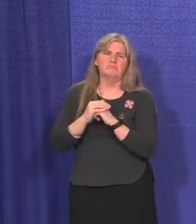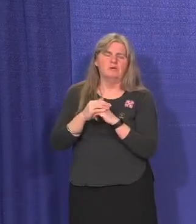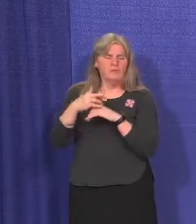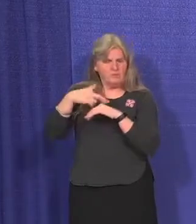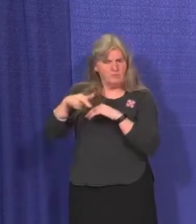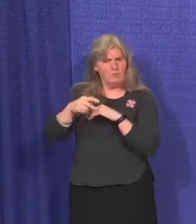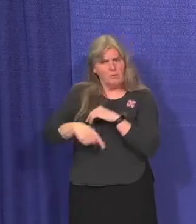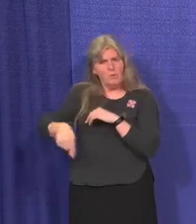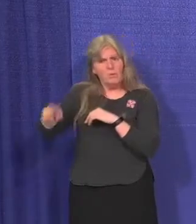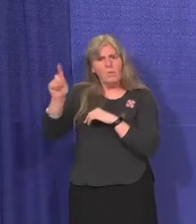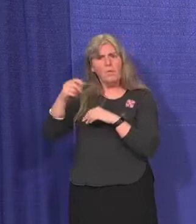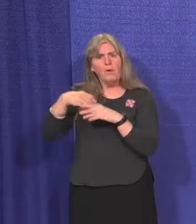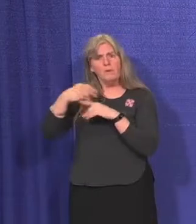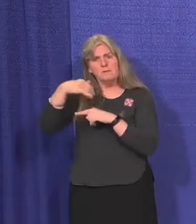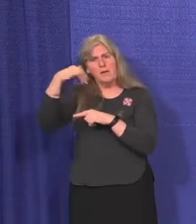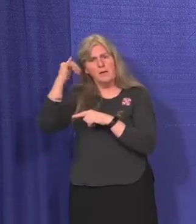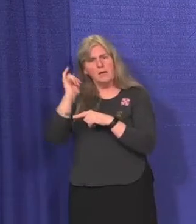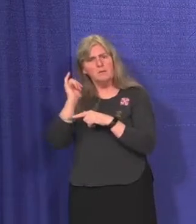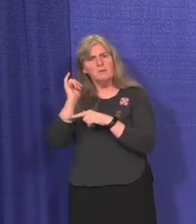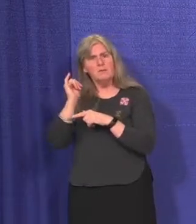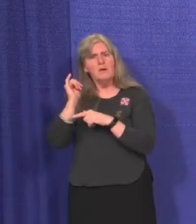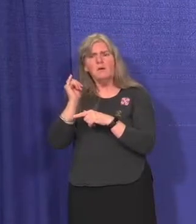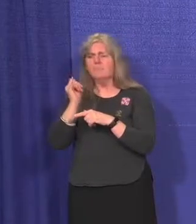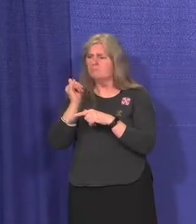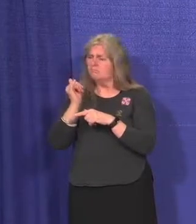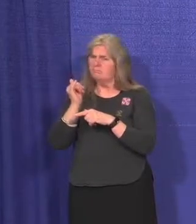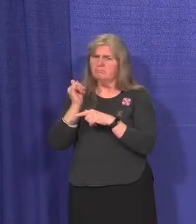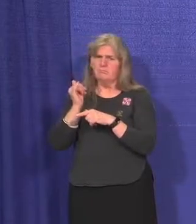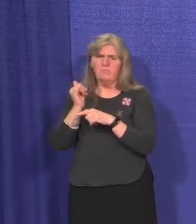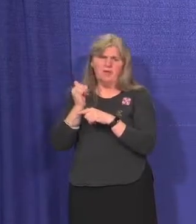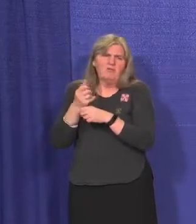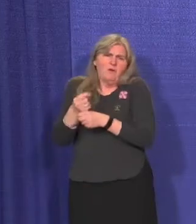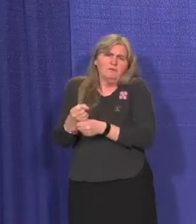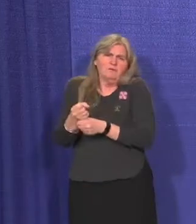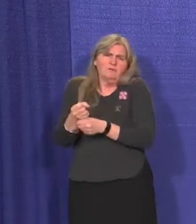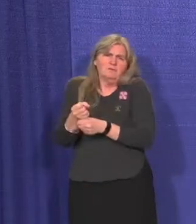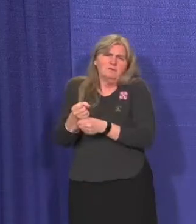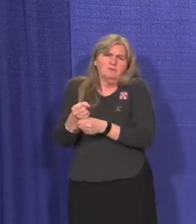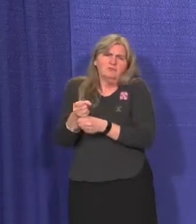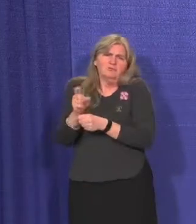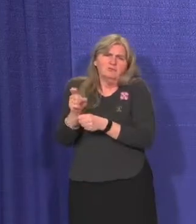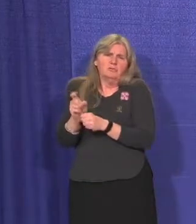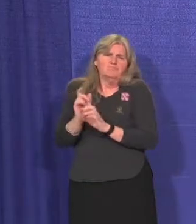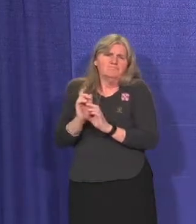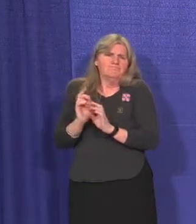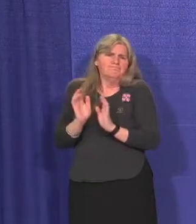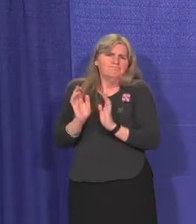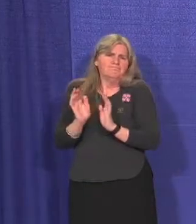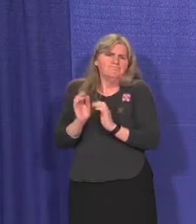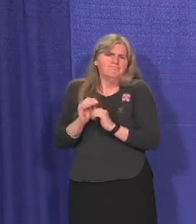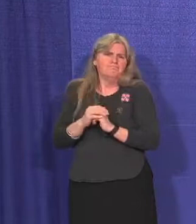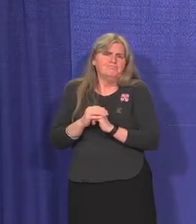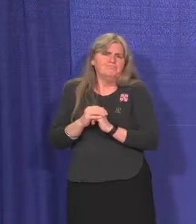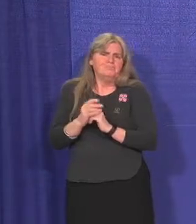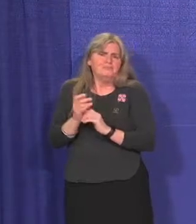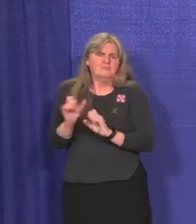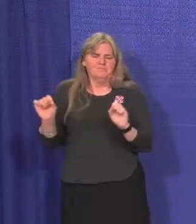This was an unfortunate events. It should not prevent anyone